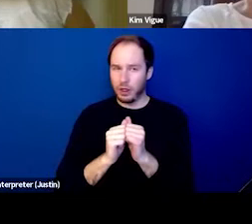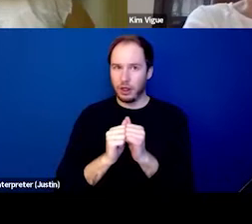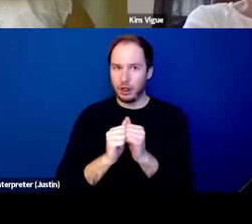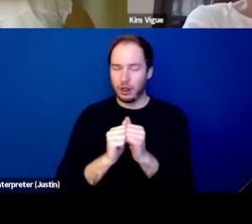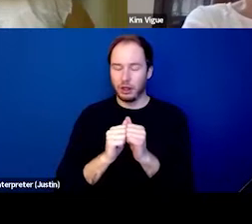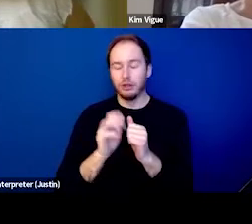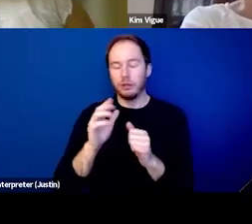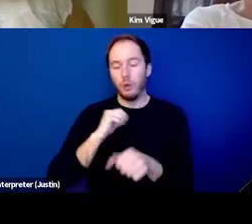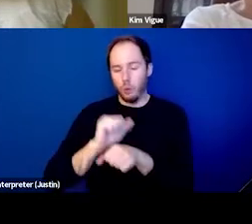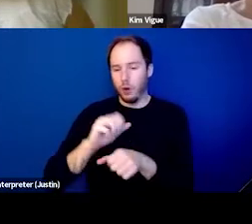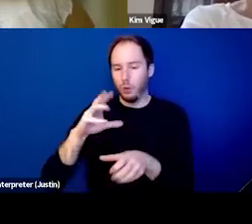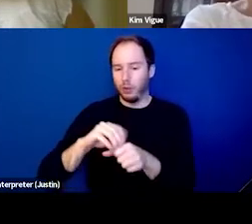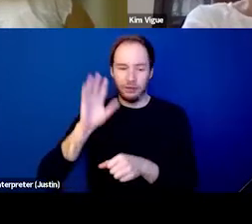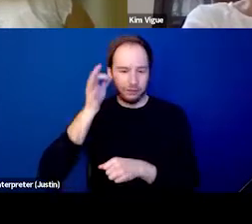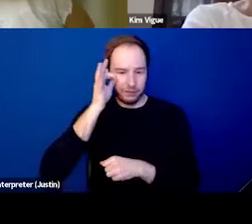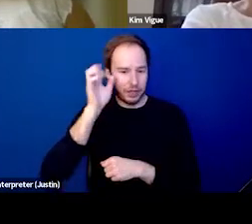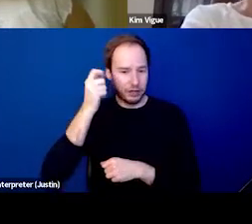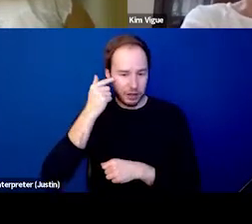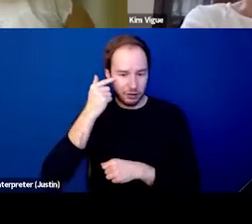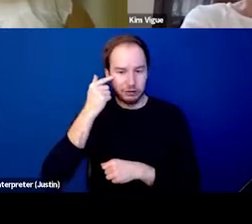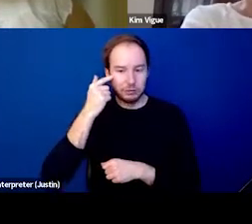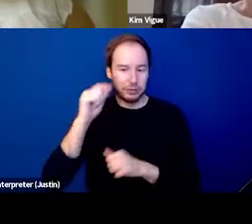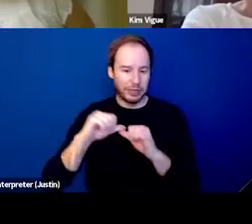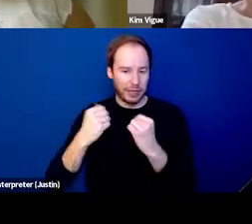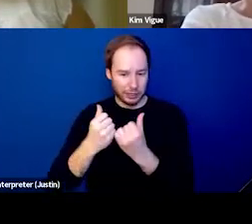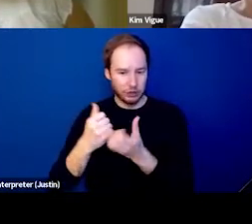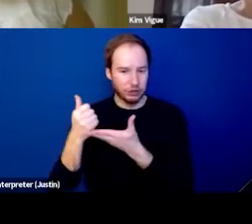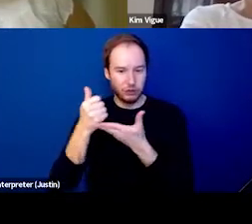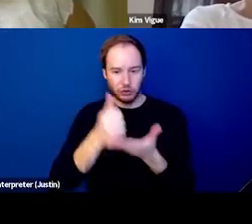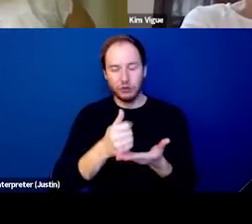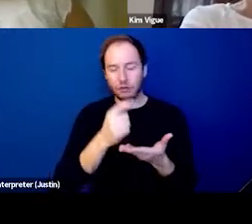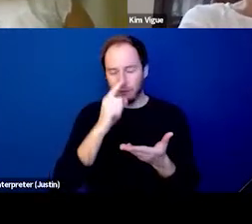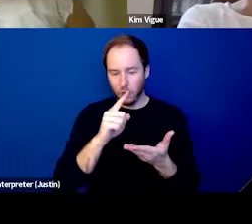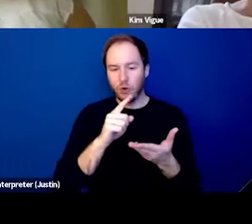the federal government in agencies serving tribal communities